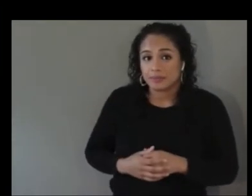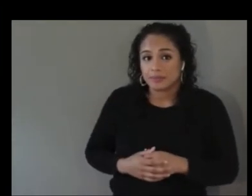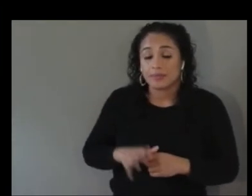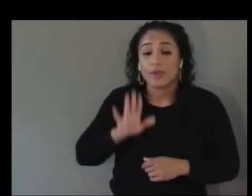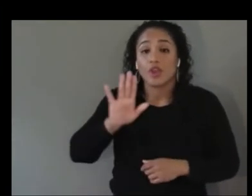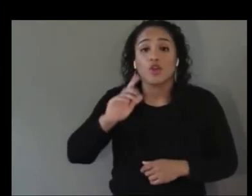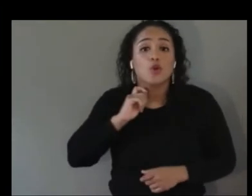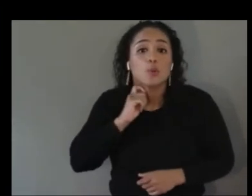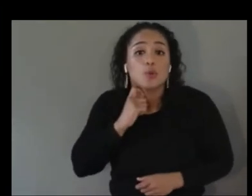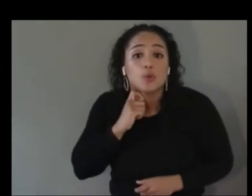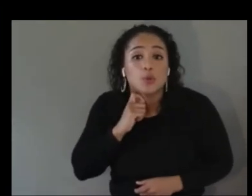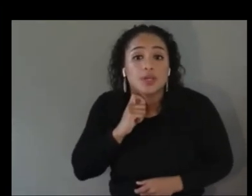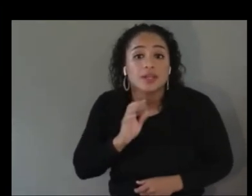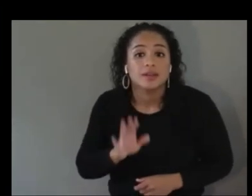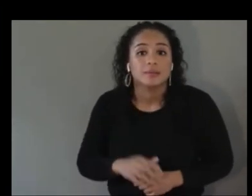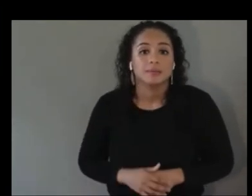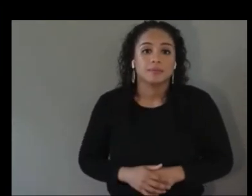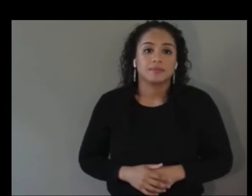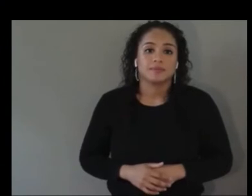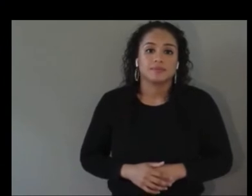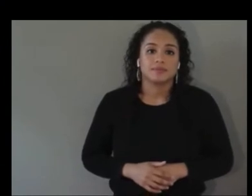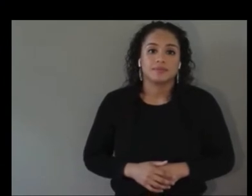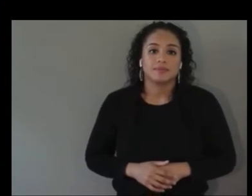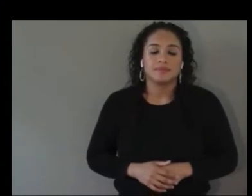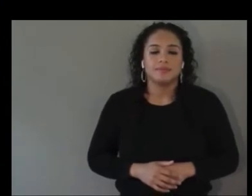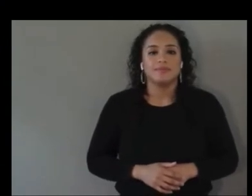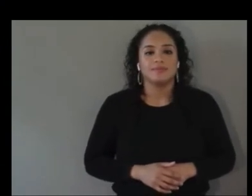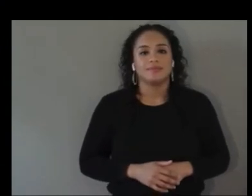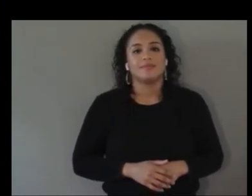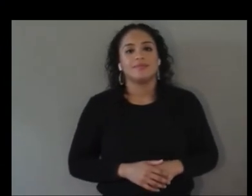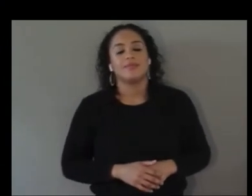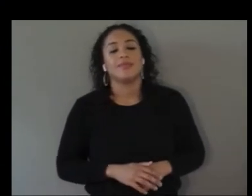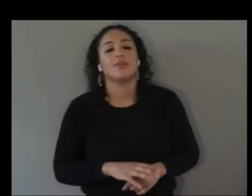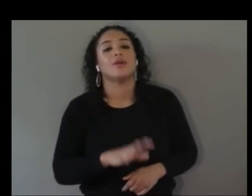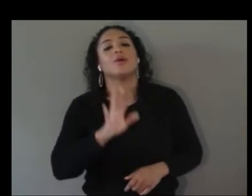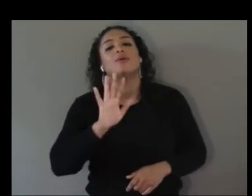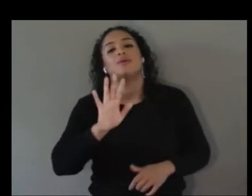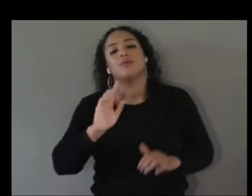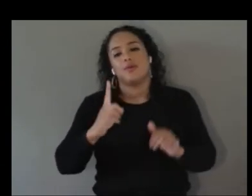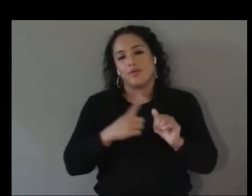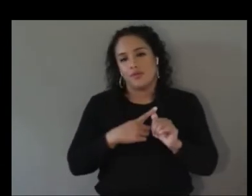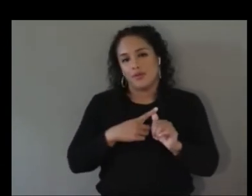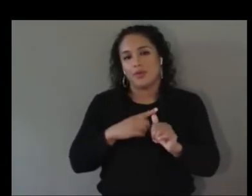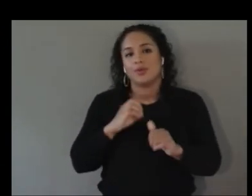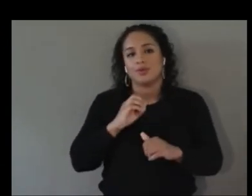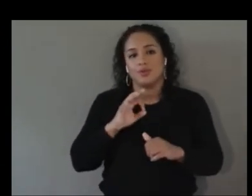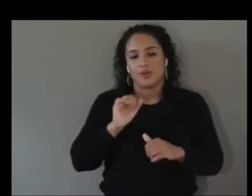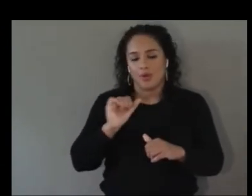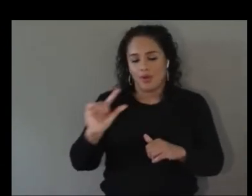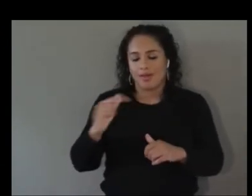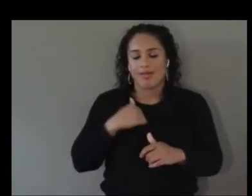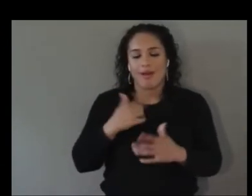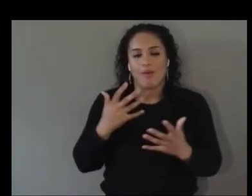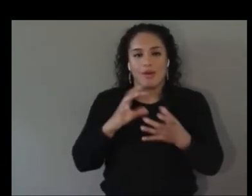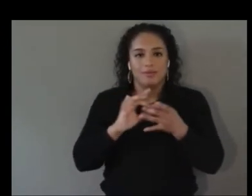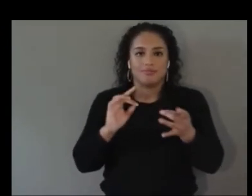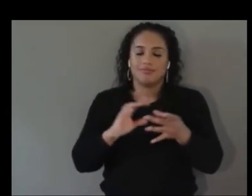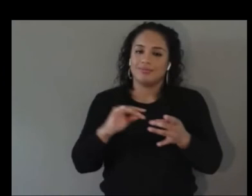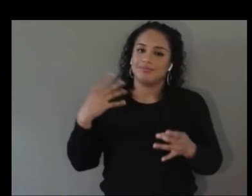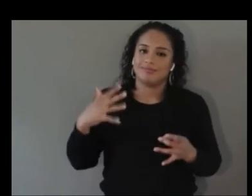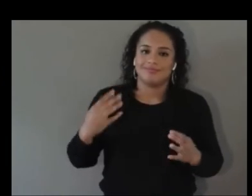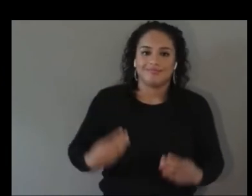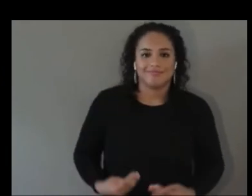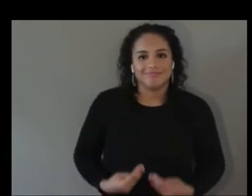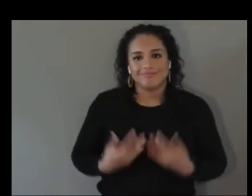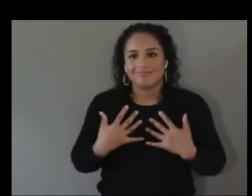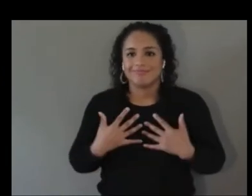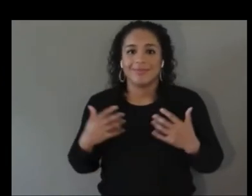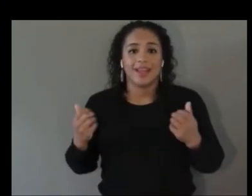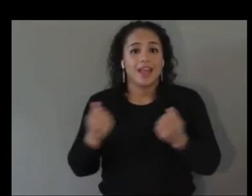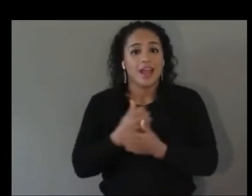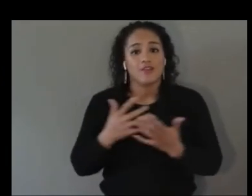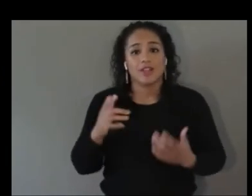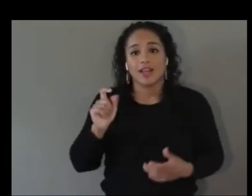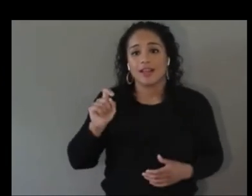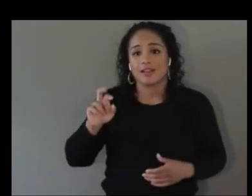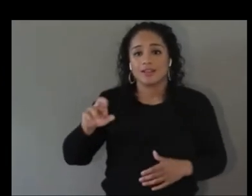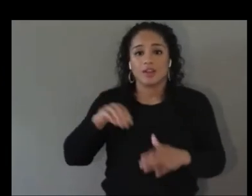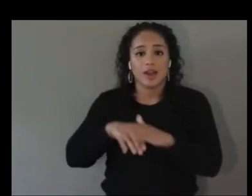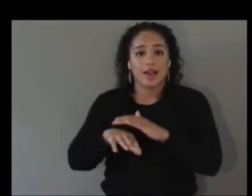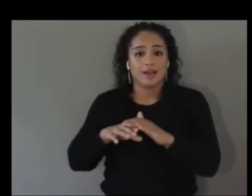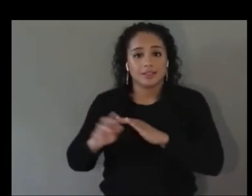First of all, I would like to say that this is so inspiring and everything that XR Access is doing as well as what Andreas and Christopher